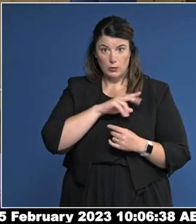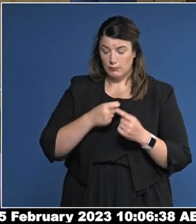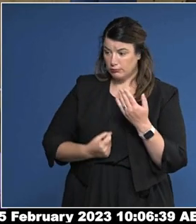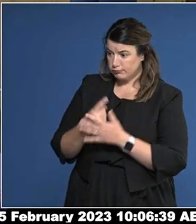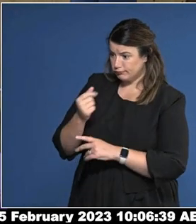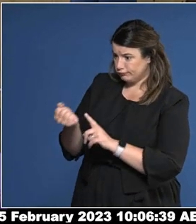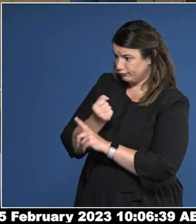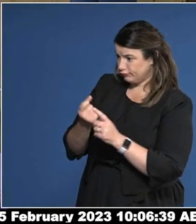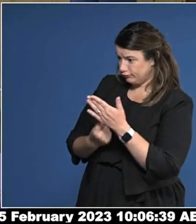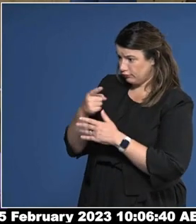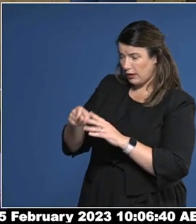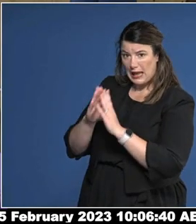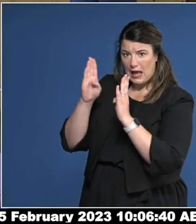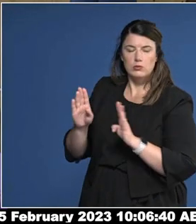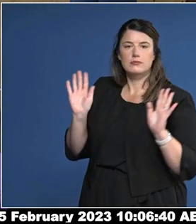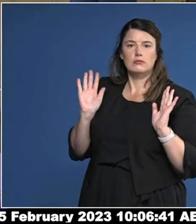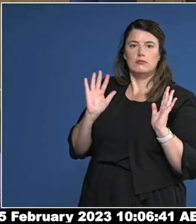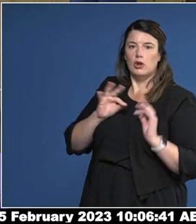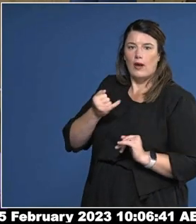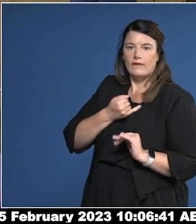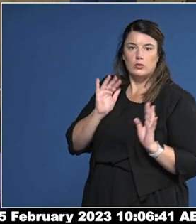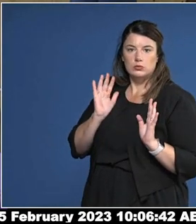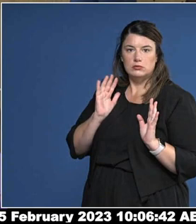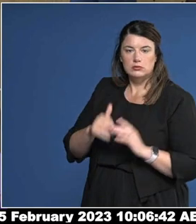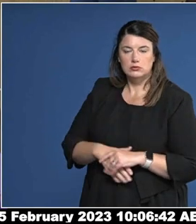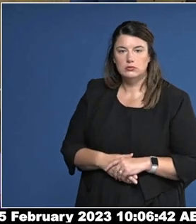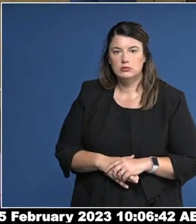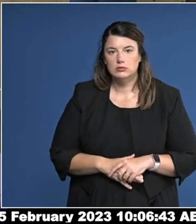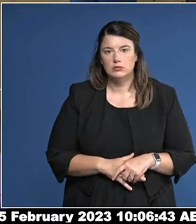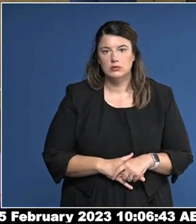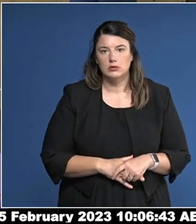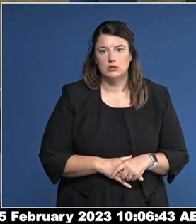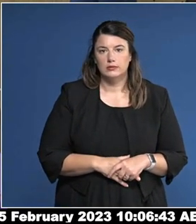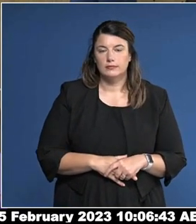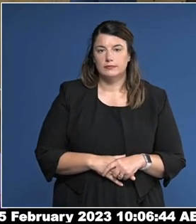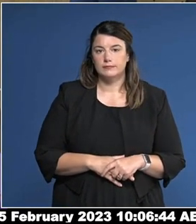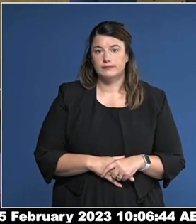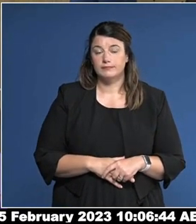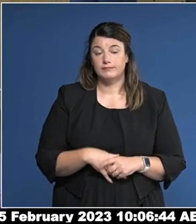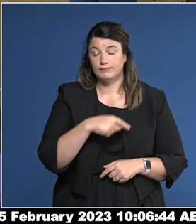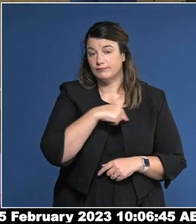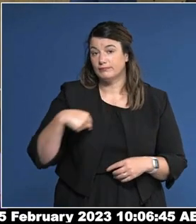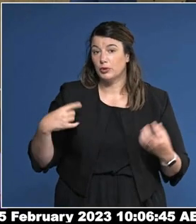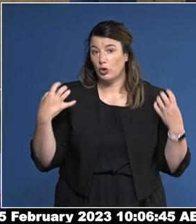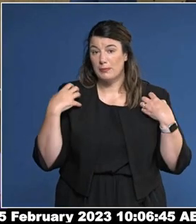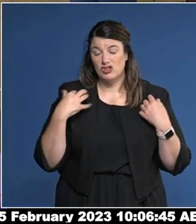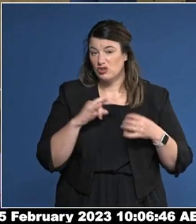That appears at paragraph 32. Commissioners also did not accept Ms Cuddihy's evidence on certain significant